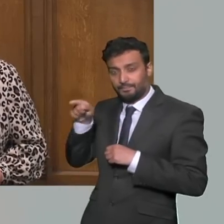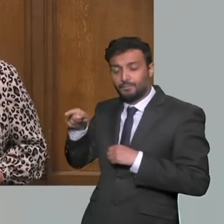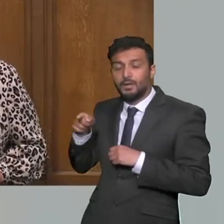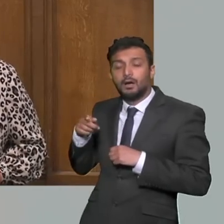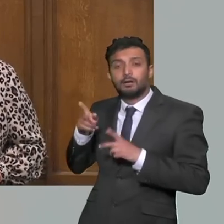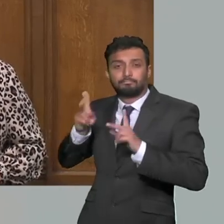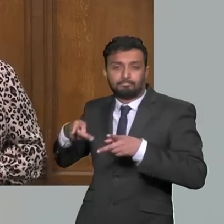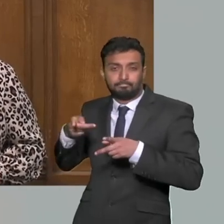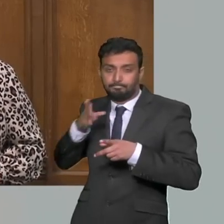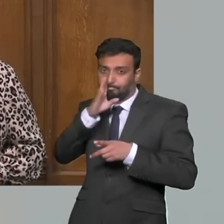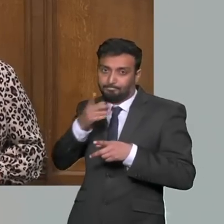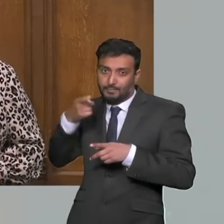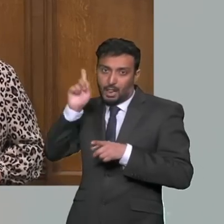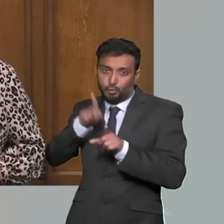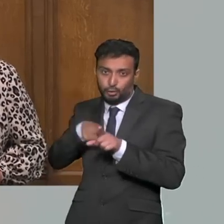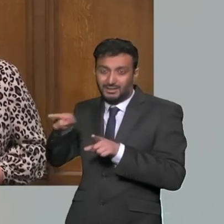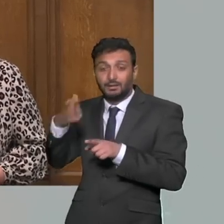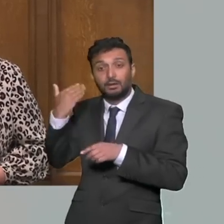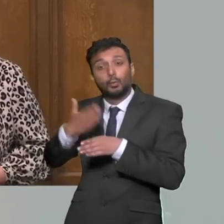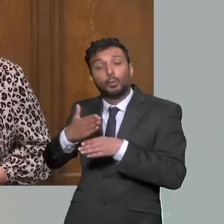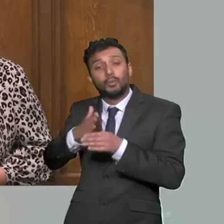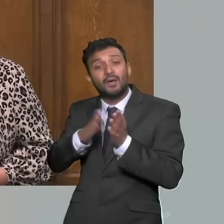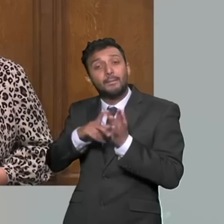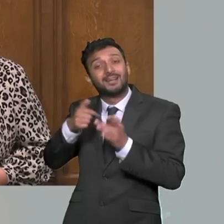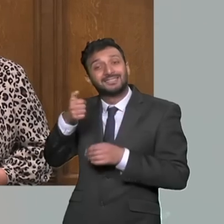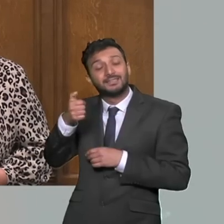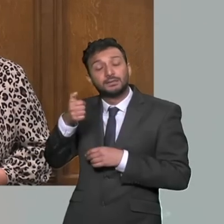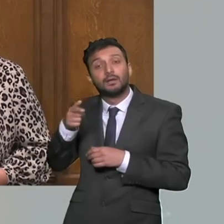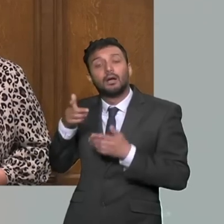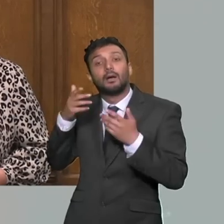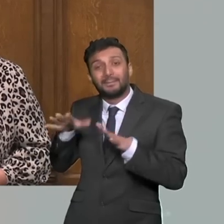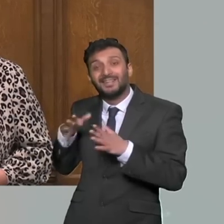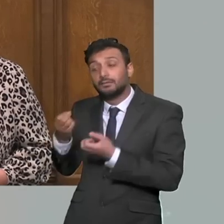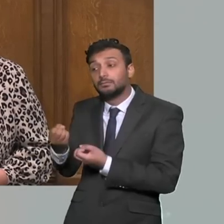He worked for MI6 and, as such, disclosed in confidence that he was a gay man.